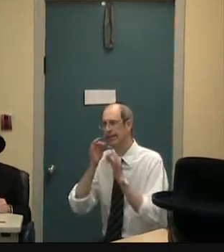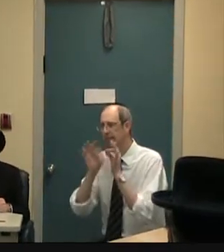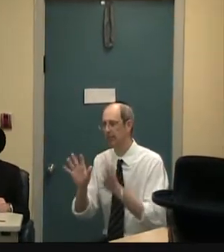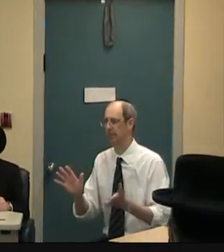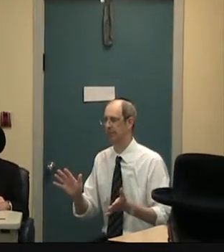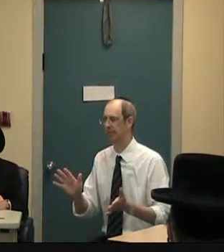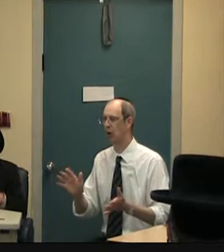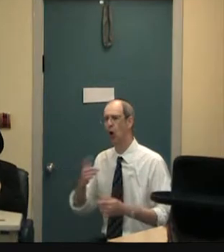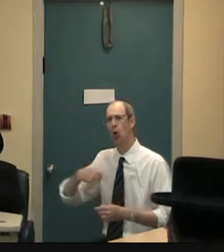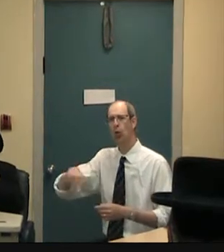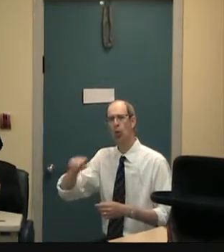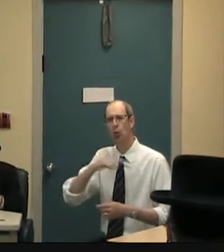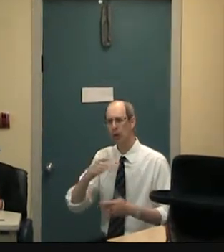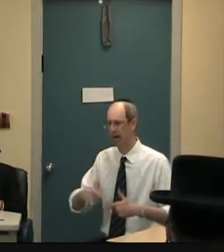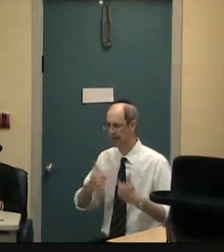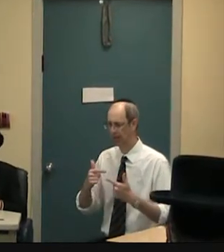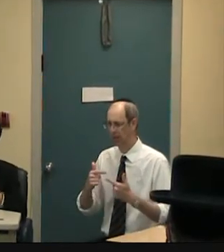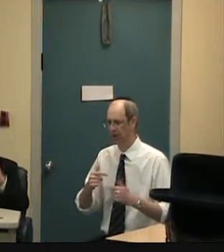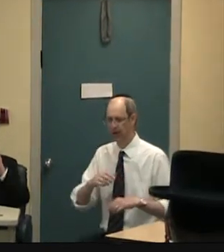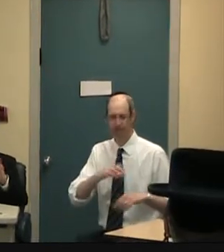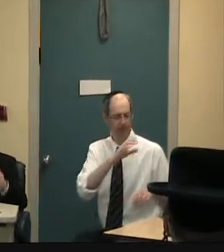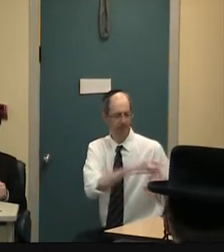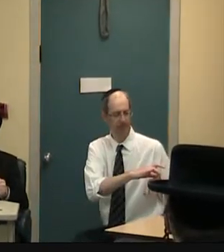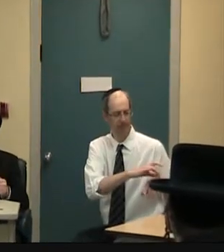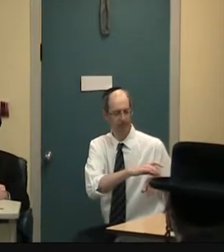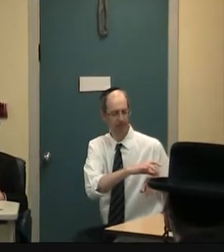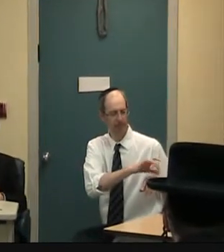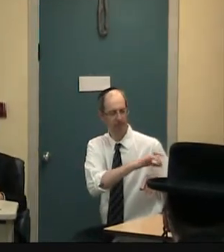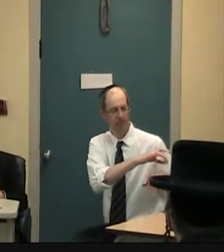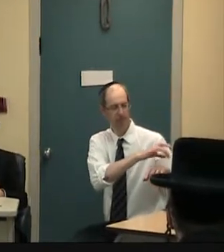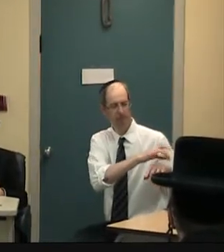We go ahead and we live in a long cruise and every morning we get up at the same time